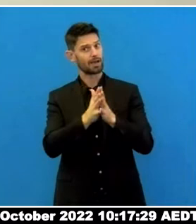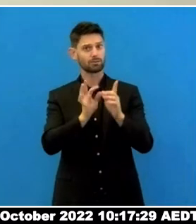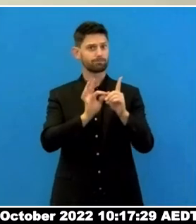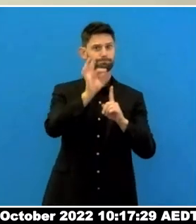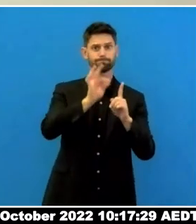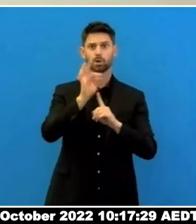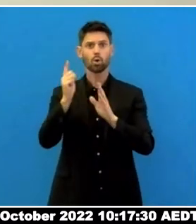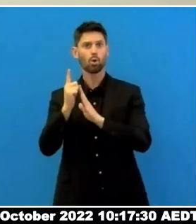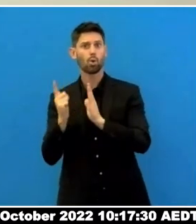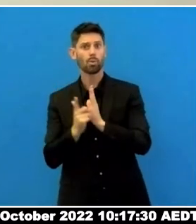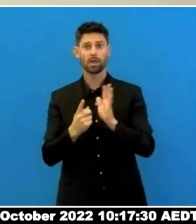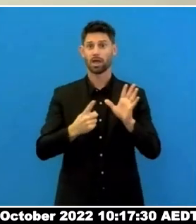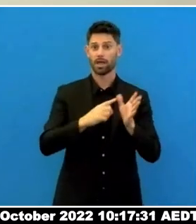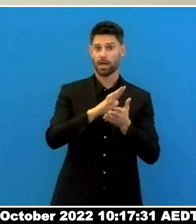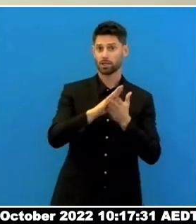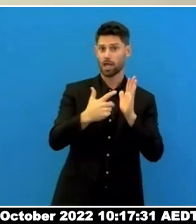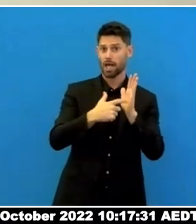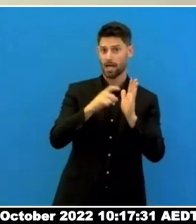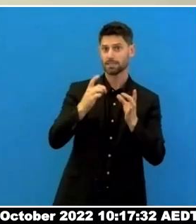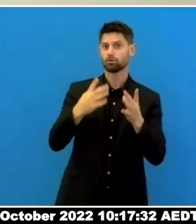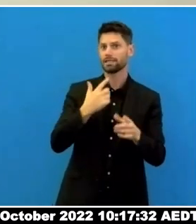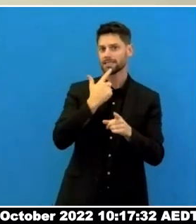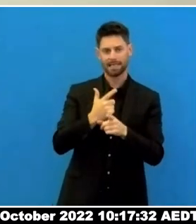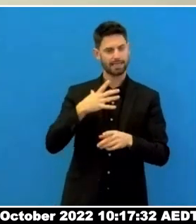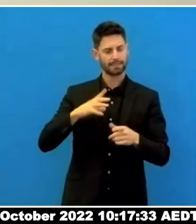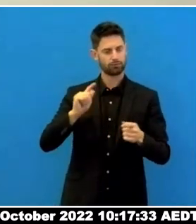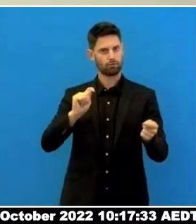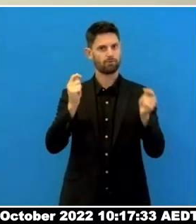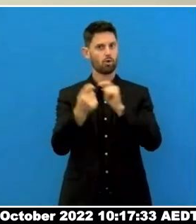the Human Rights Commission outlines reforms for managing intersectionality